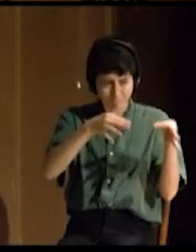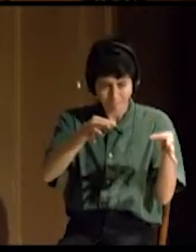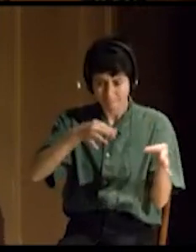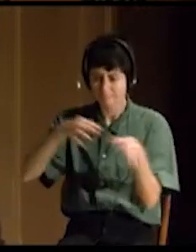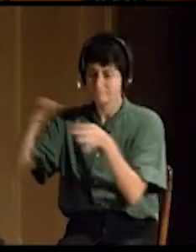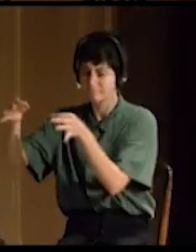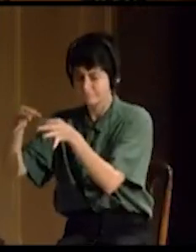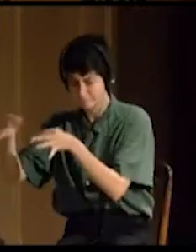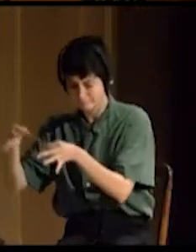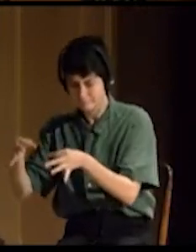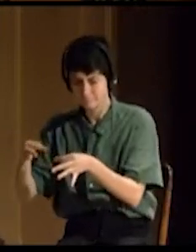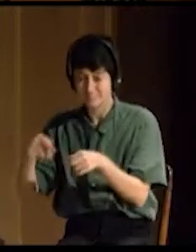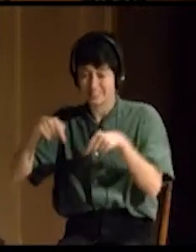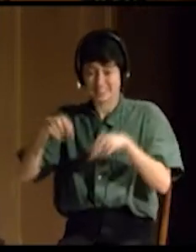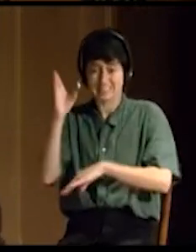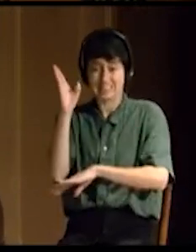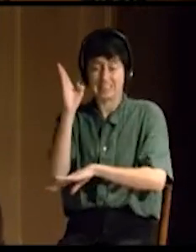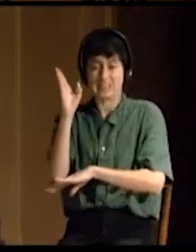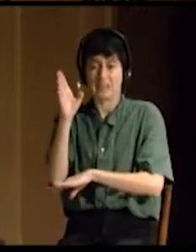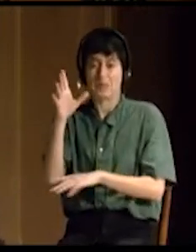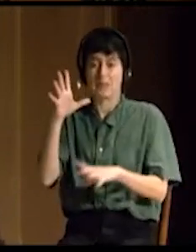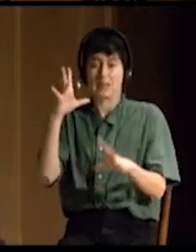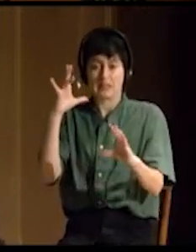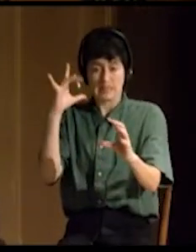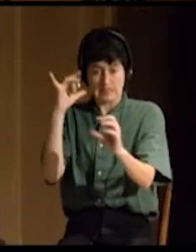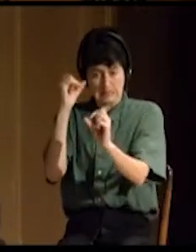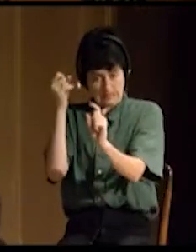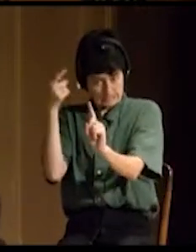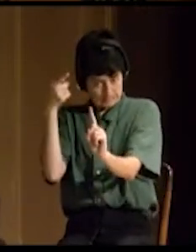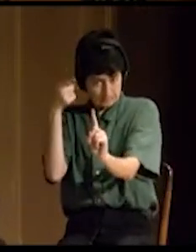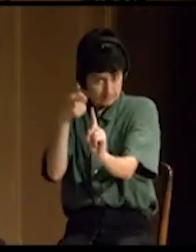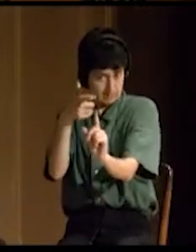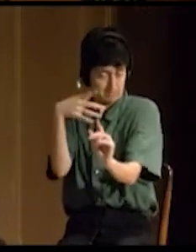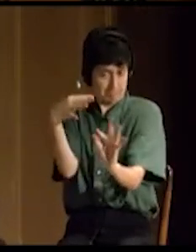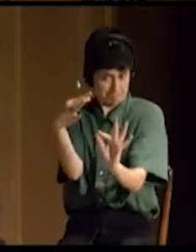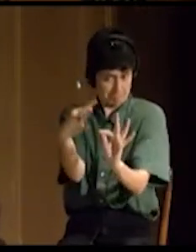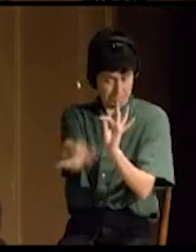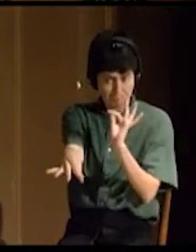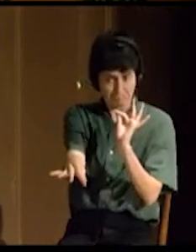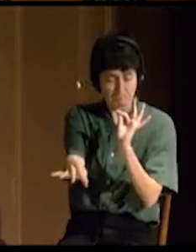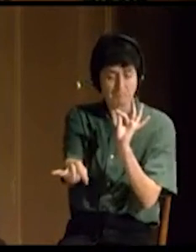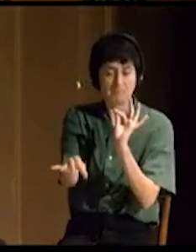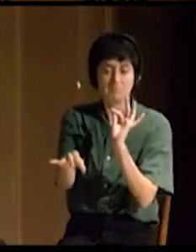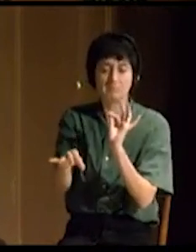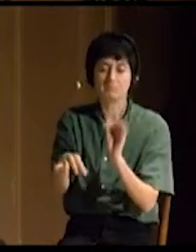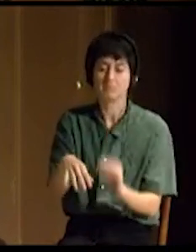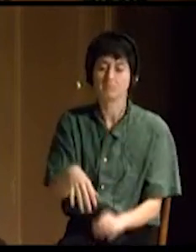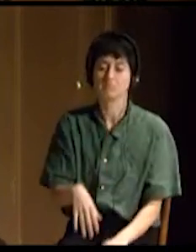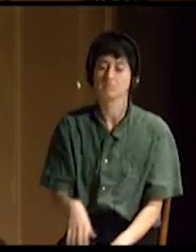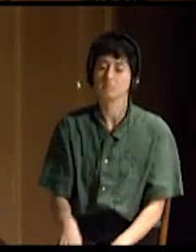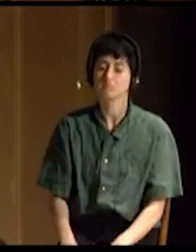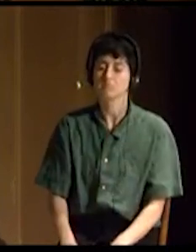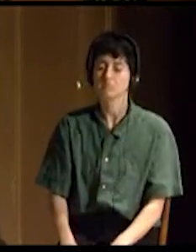The sequencing techniques that I utilize here in high throughput sequencing, is also known as next generation sequencing,